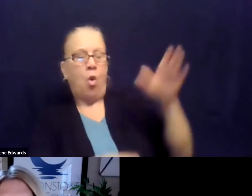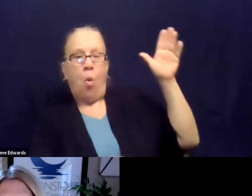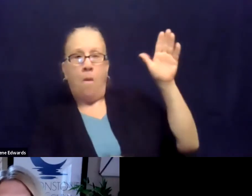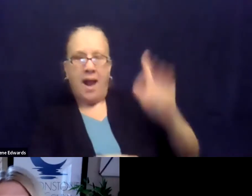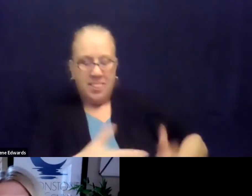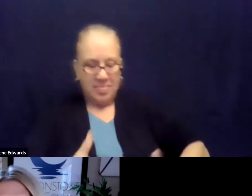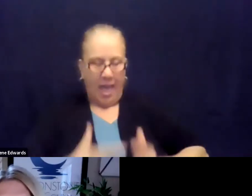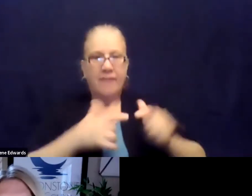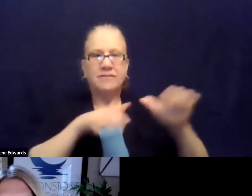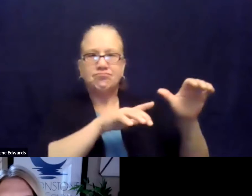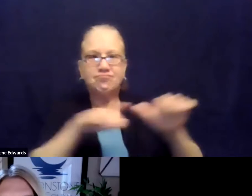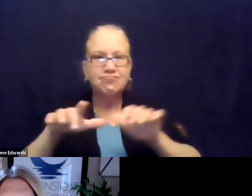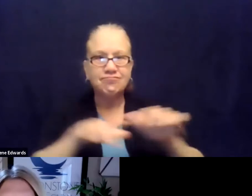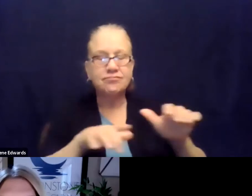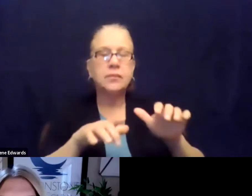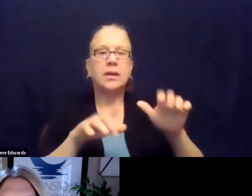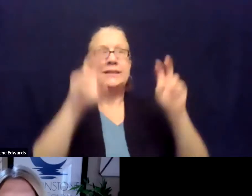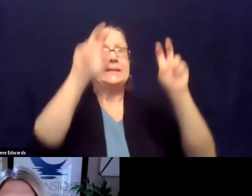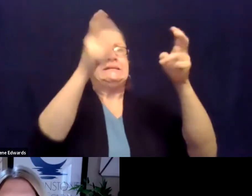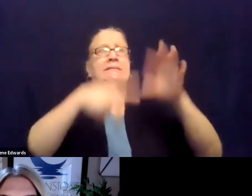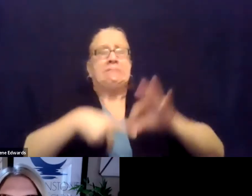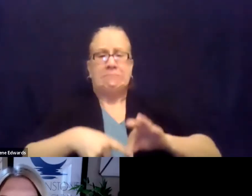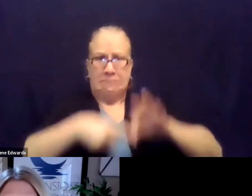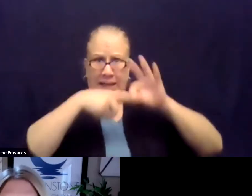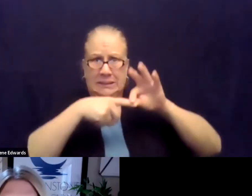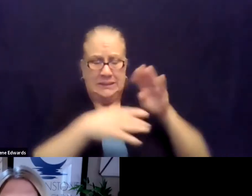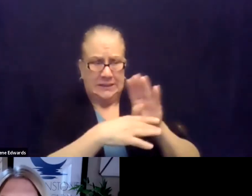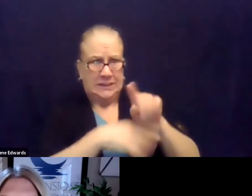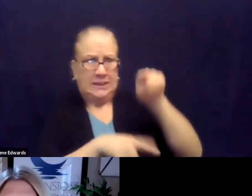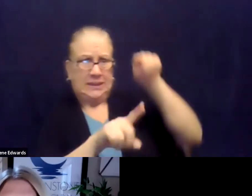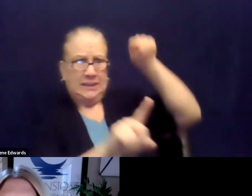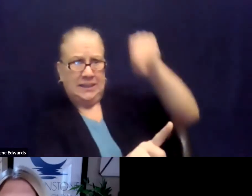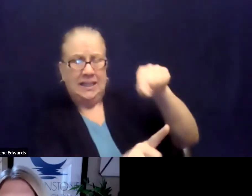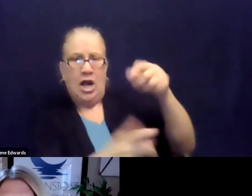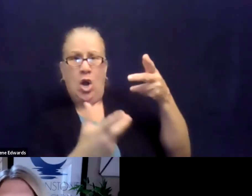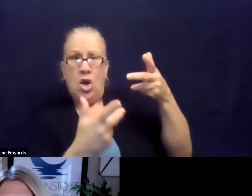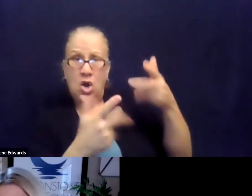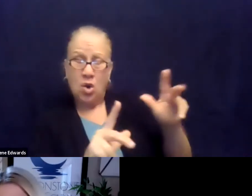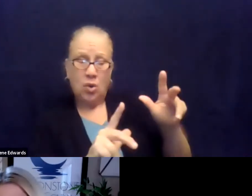and they said, especially if the venue they are using is already ArtSafe certified?